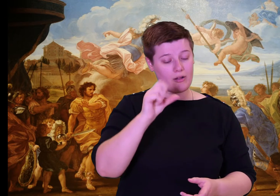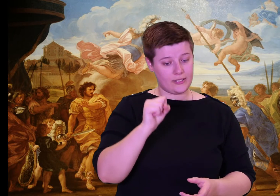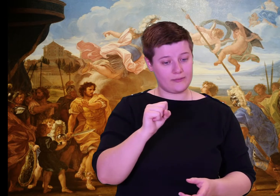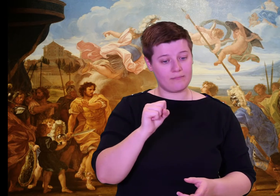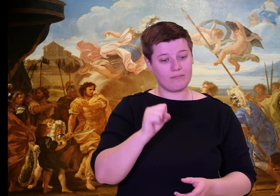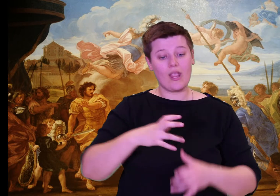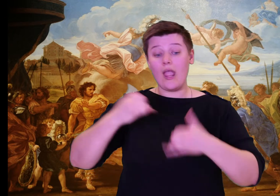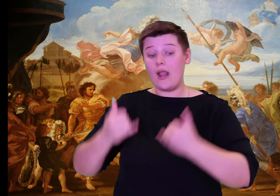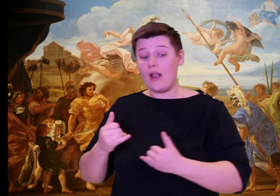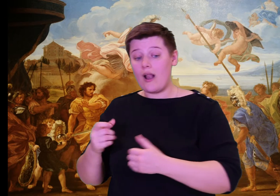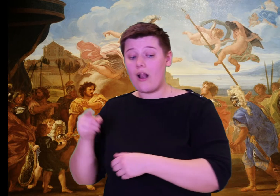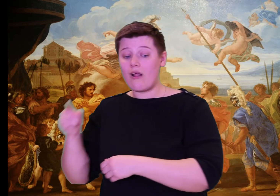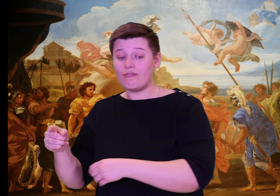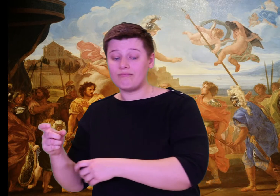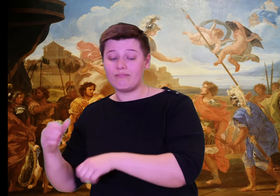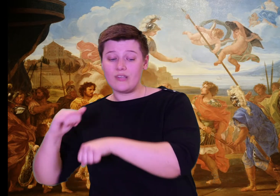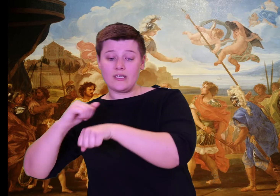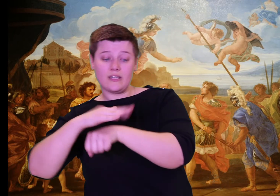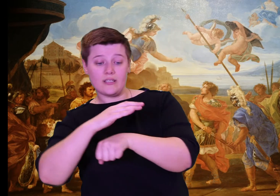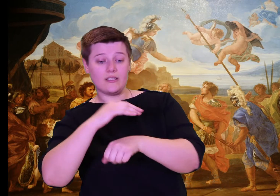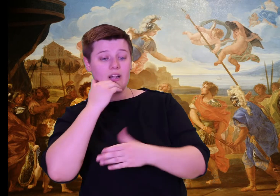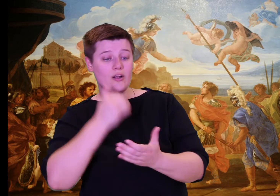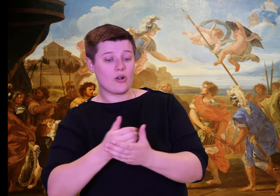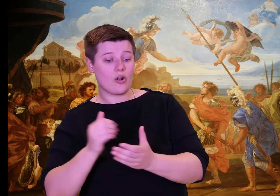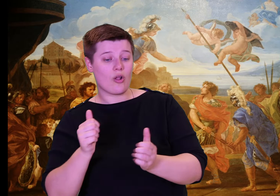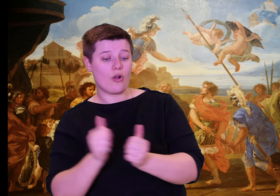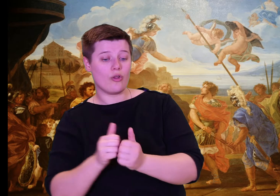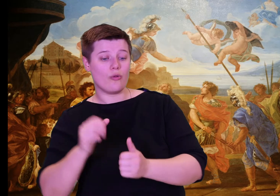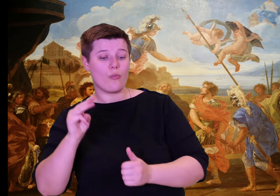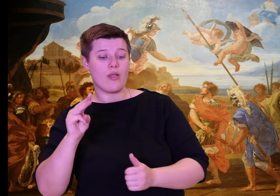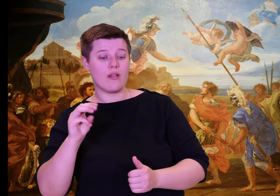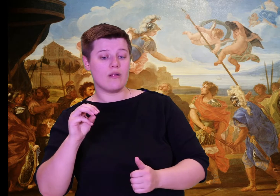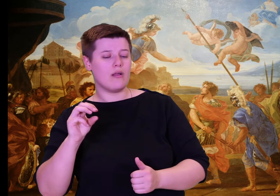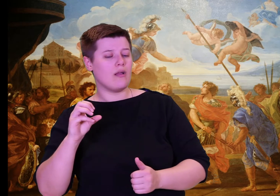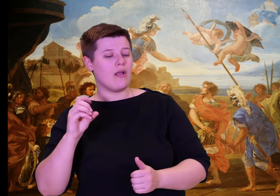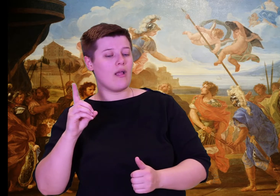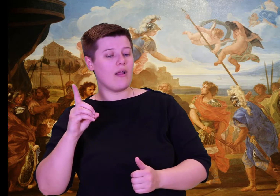In Troy he had declared that he would give his daughter to Achilles' son, who